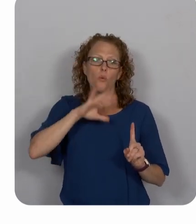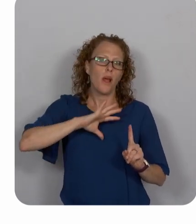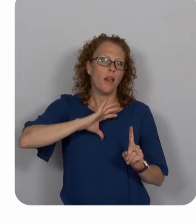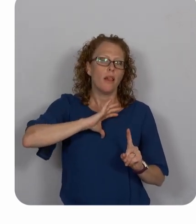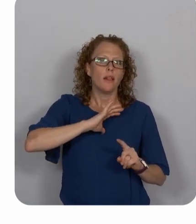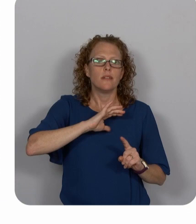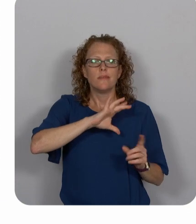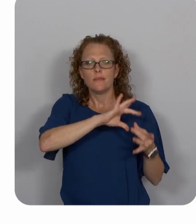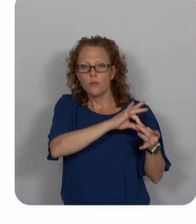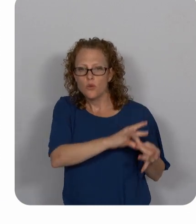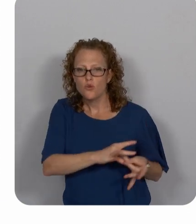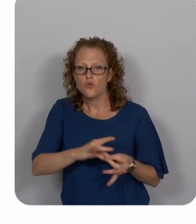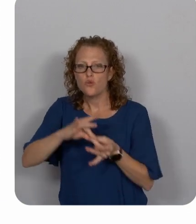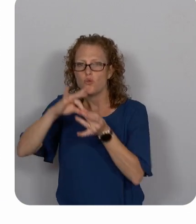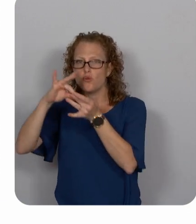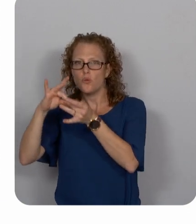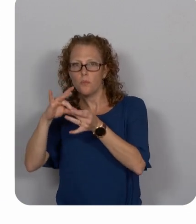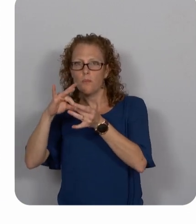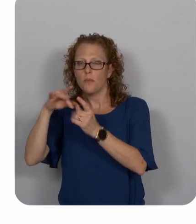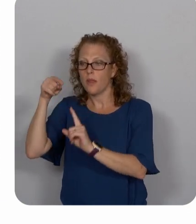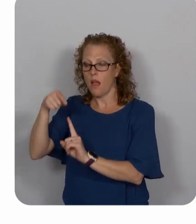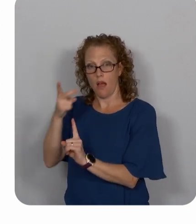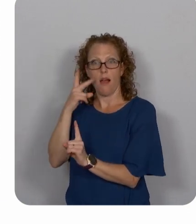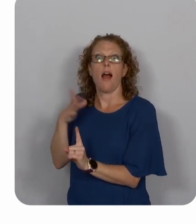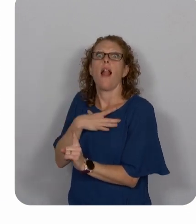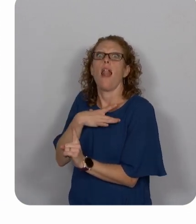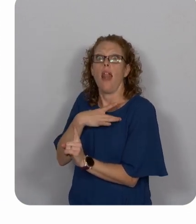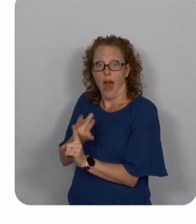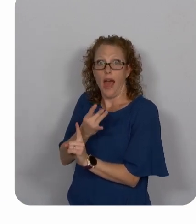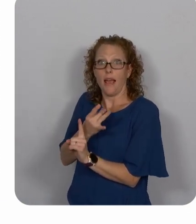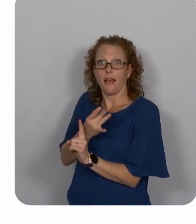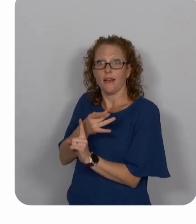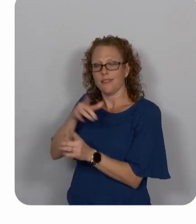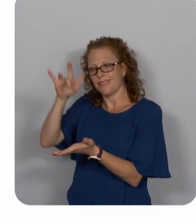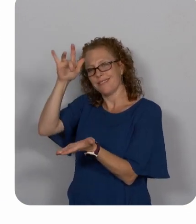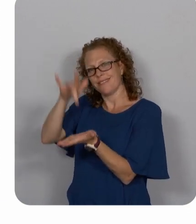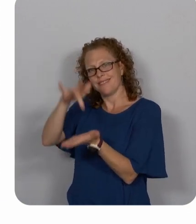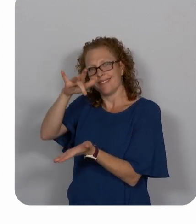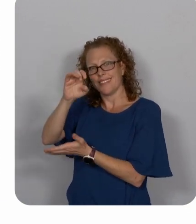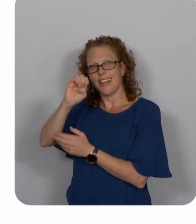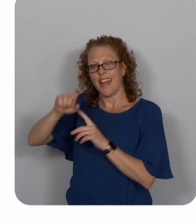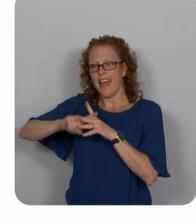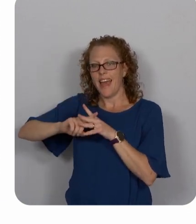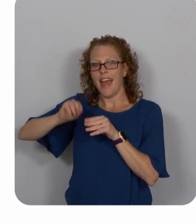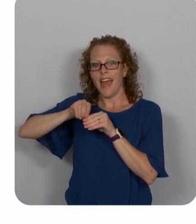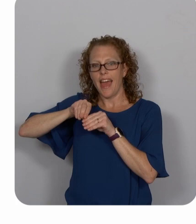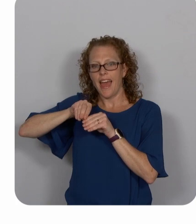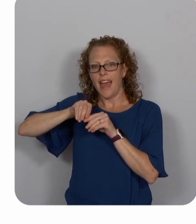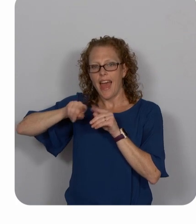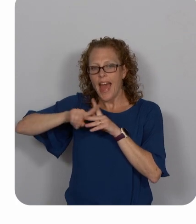and then you can export it as an effect. And there you go. Your entire timeline is captured in this simple scene graph.